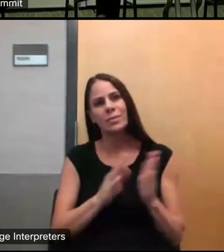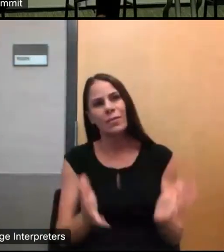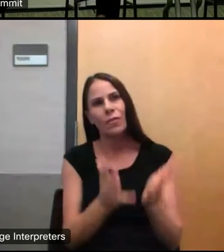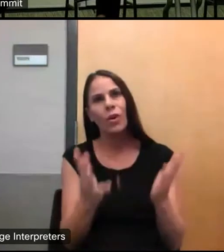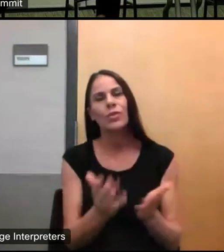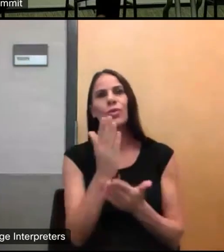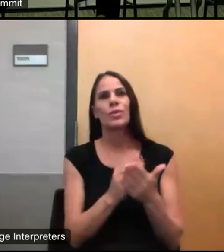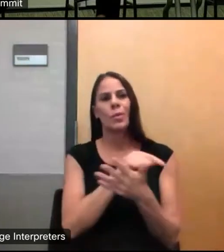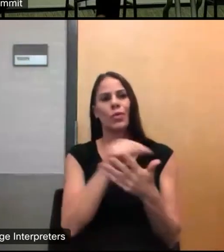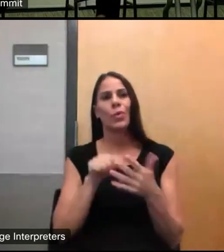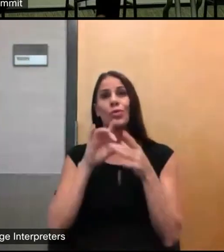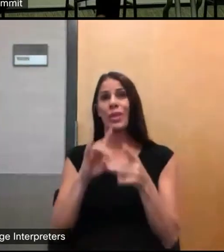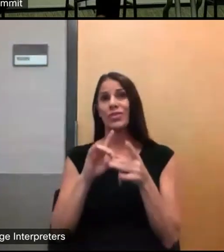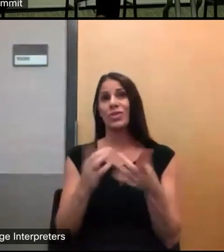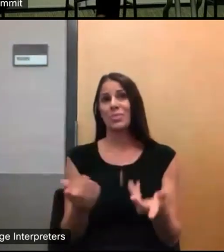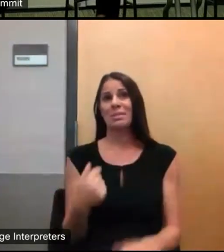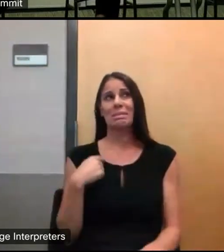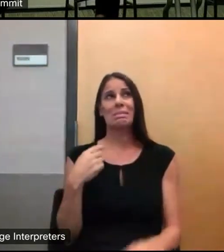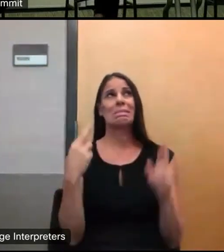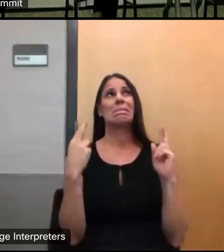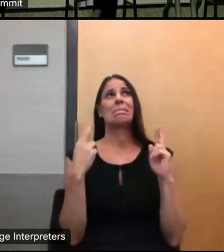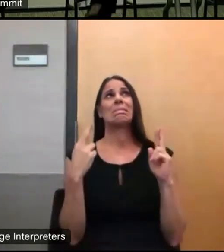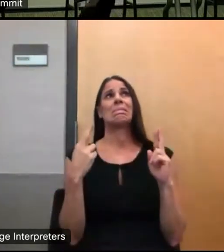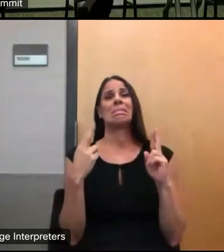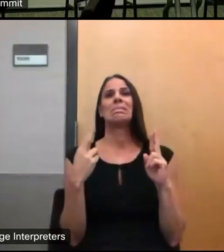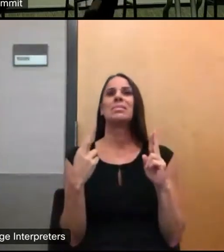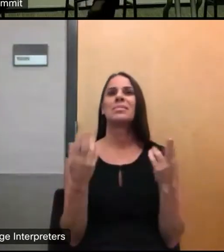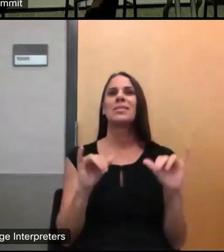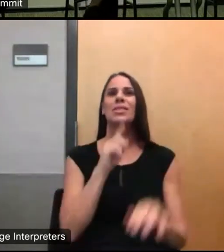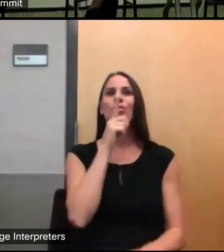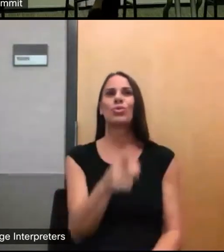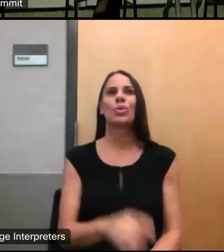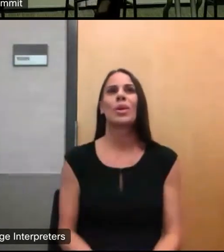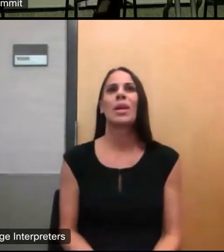I hope that helps. Sure. And I think it's important just to pick up